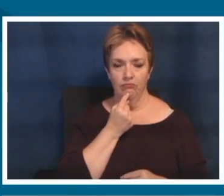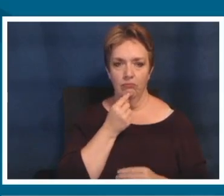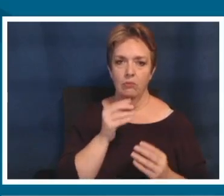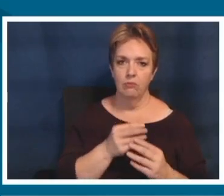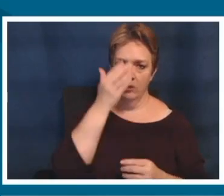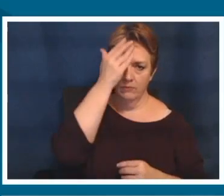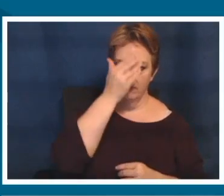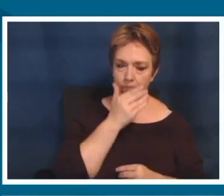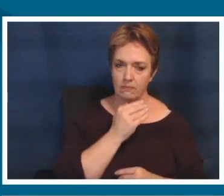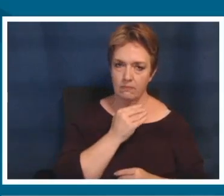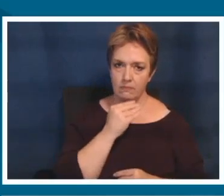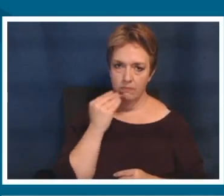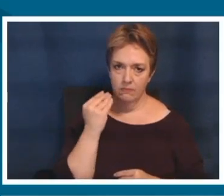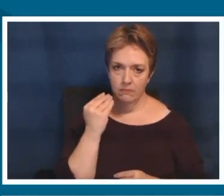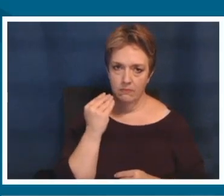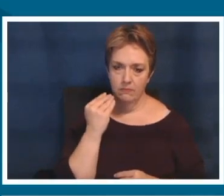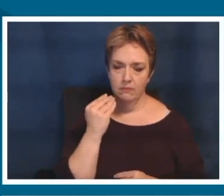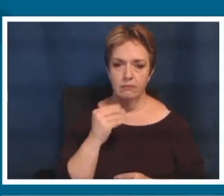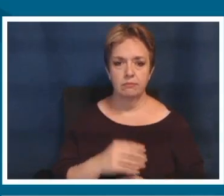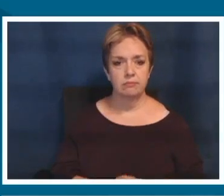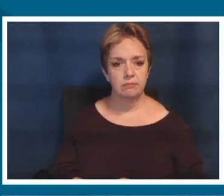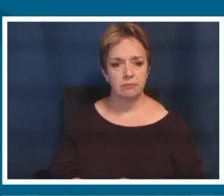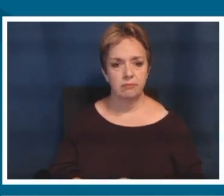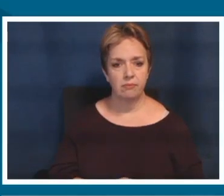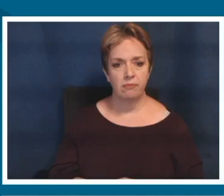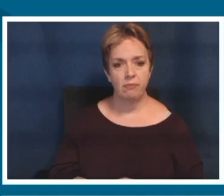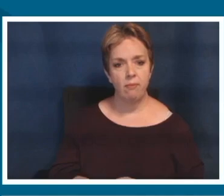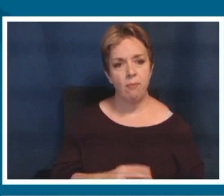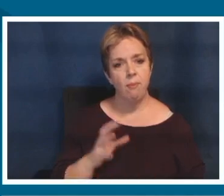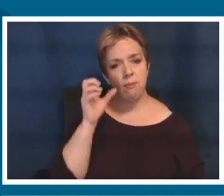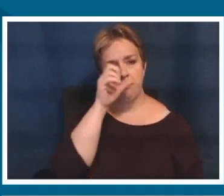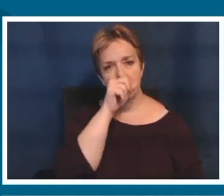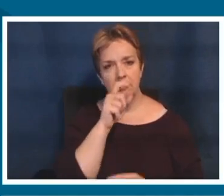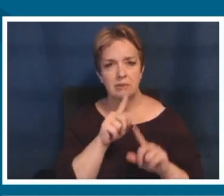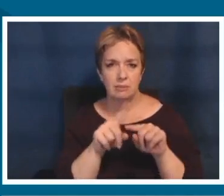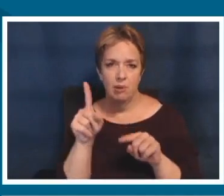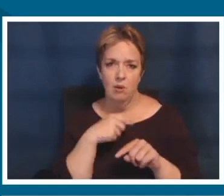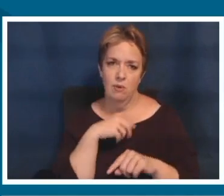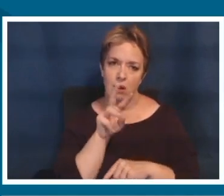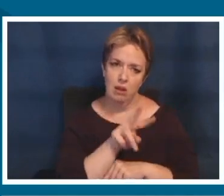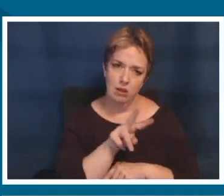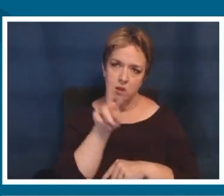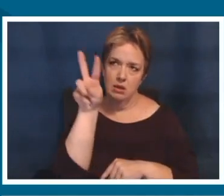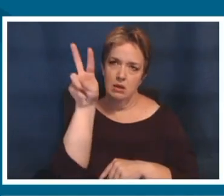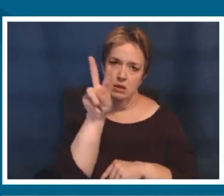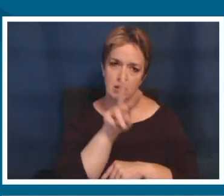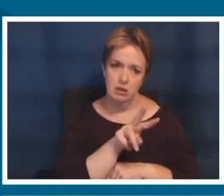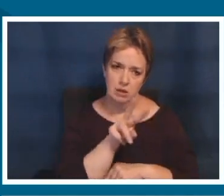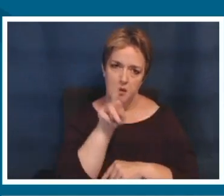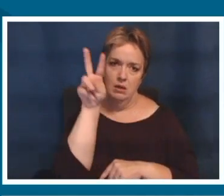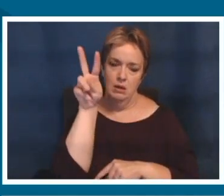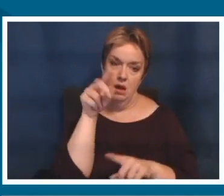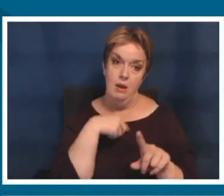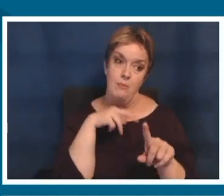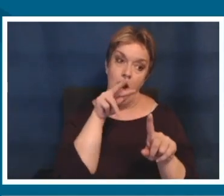so it depends i guess on where i'm looking but when i look at her i feel like a